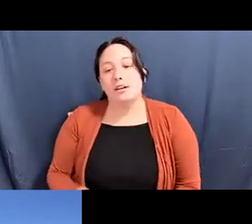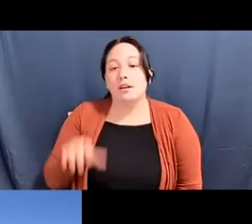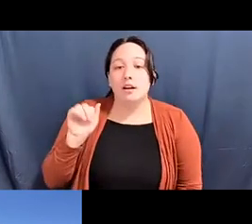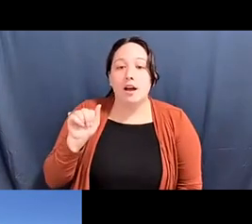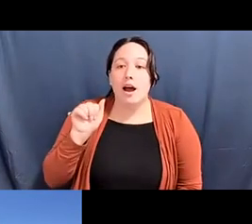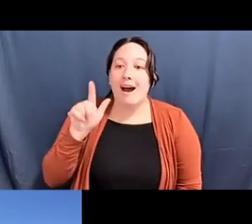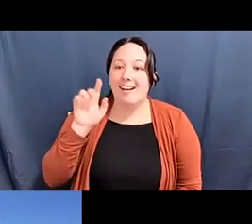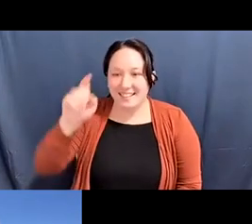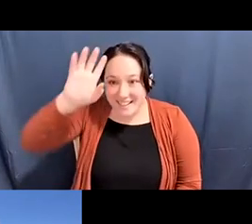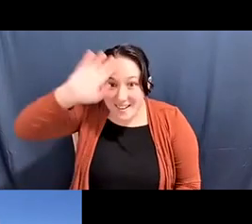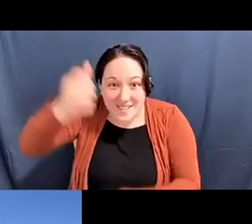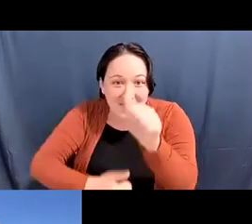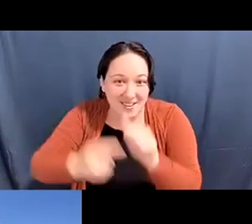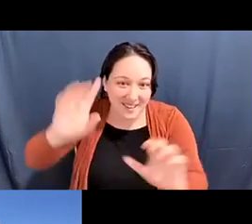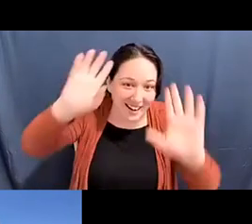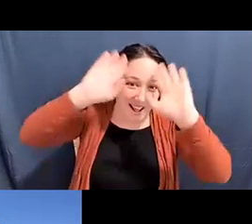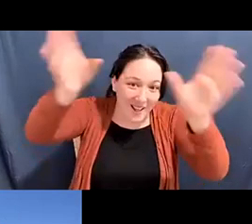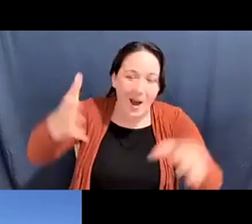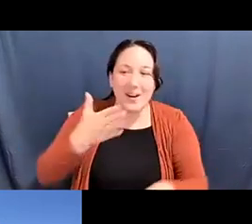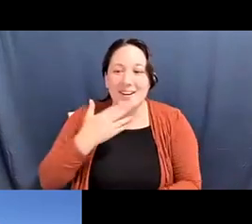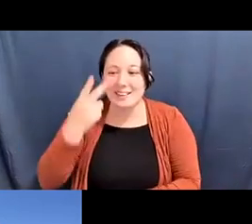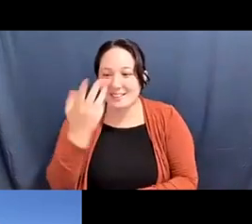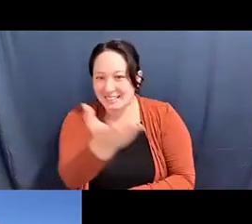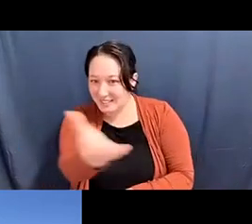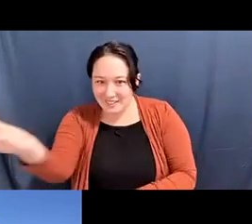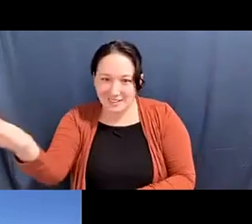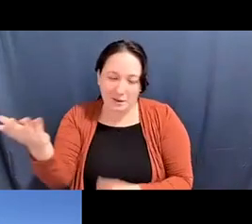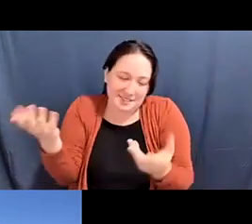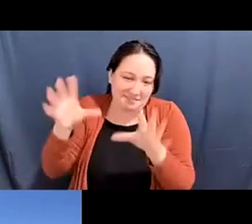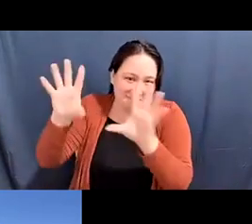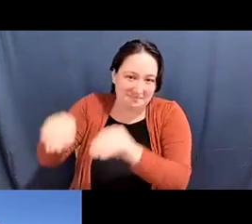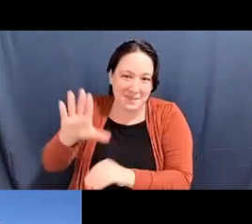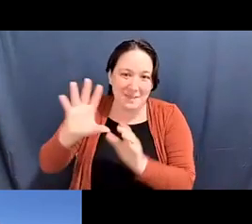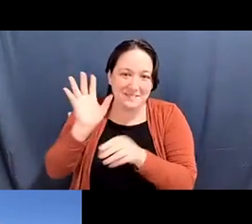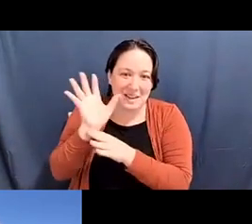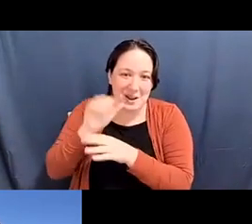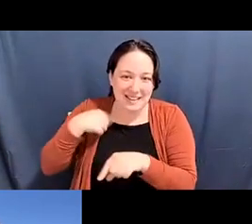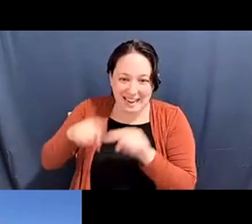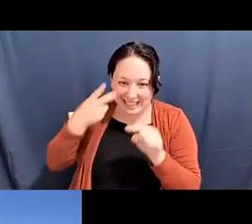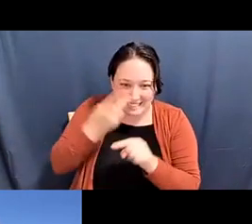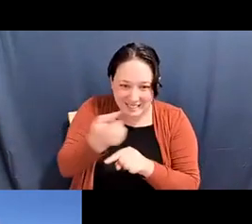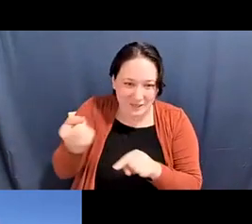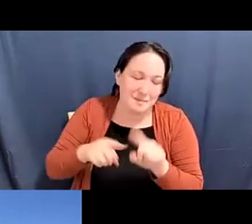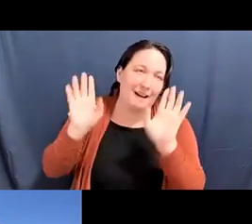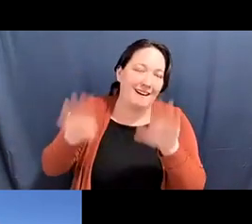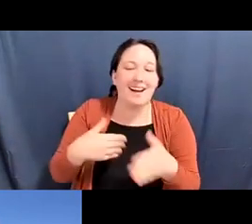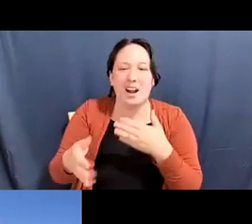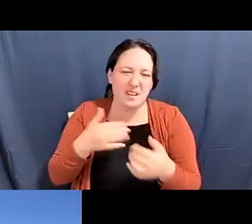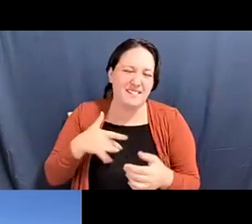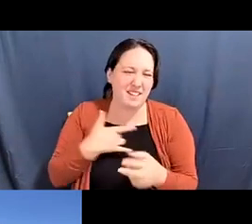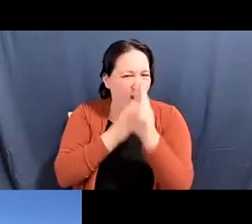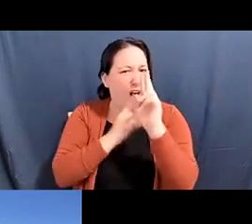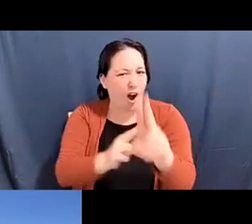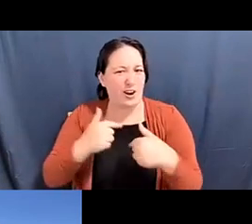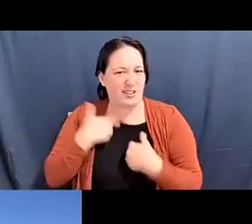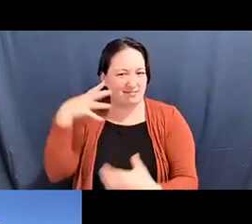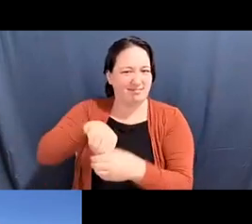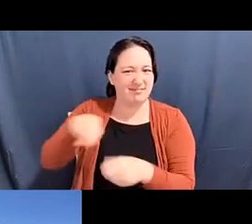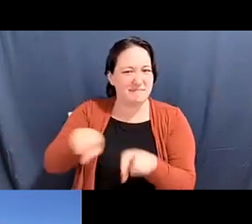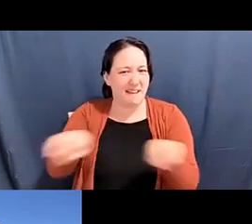Alex Tom he/him: Hi everyone good to see you all, I can't see you all, but good to be here and I'm honored to be on this panel, in this anthology, and to be with